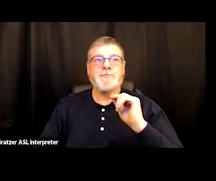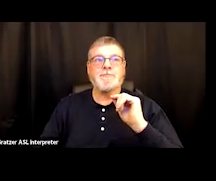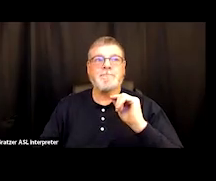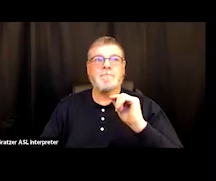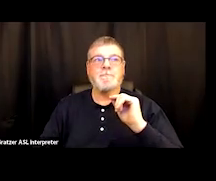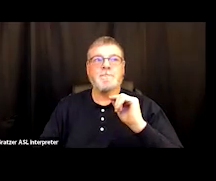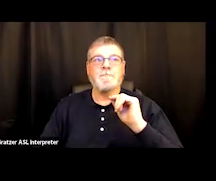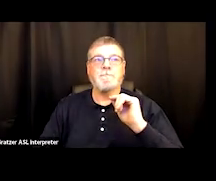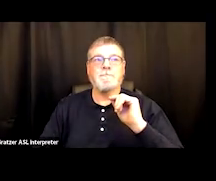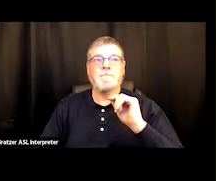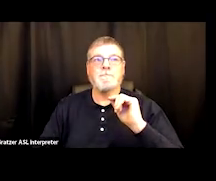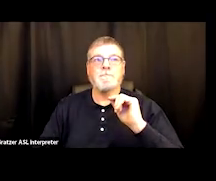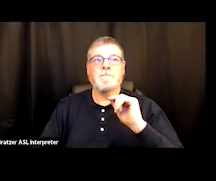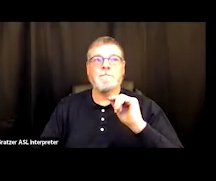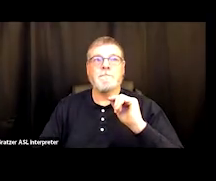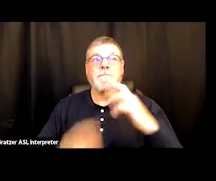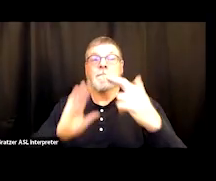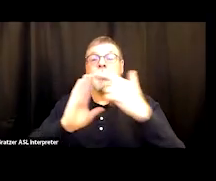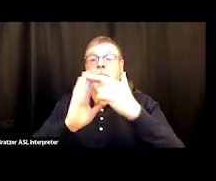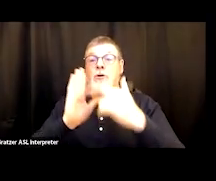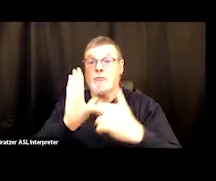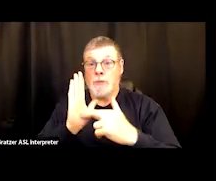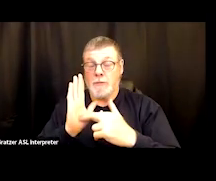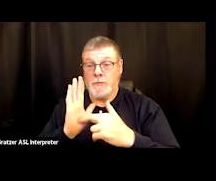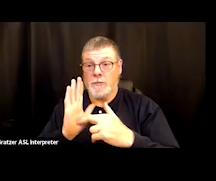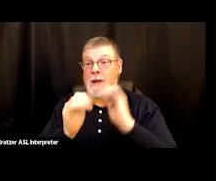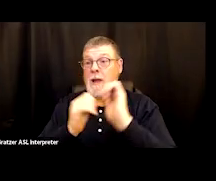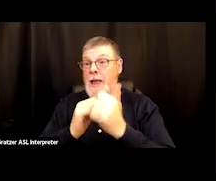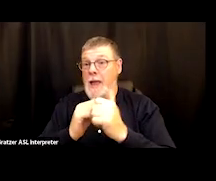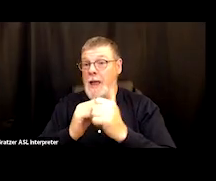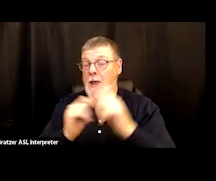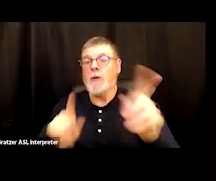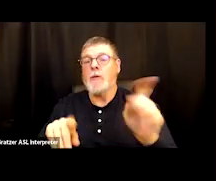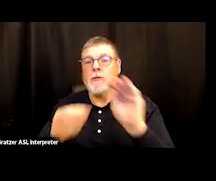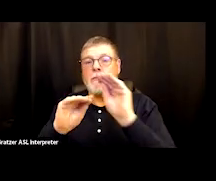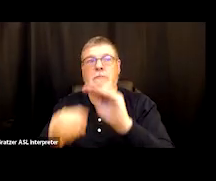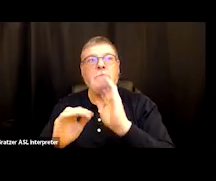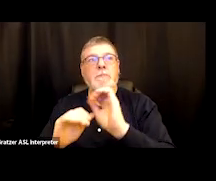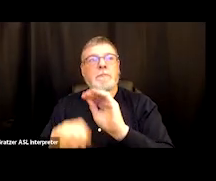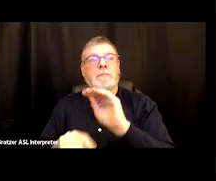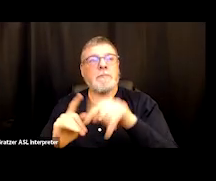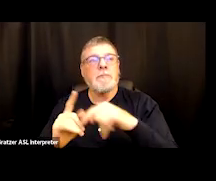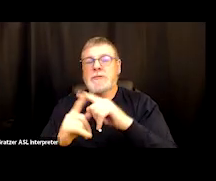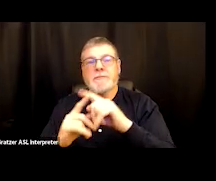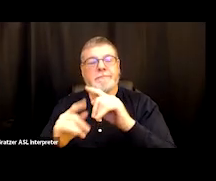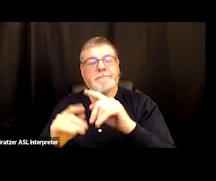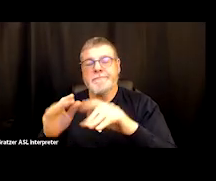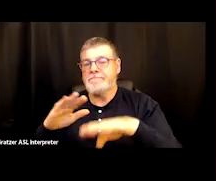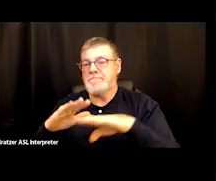So to register in OAT, you'll just need to provide your basic contact information.